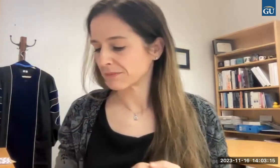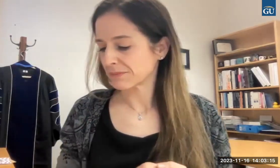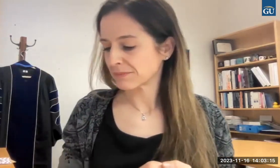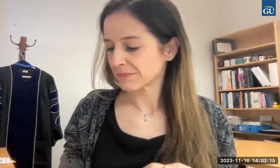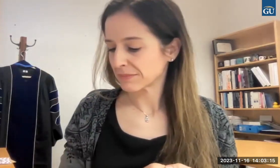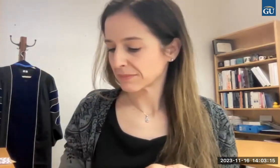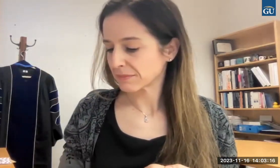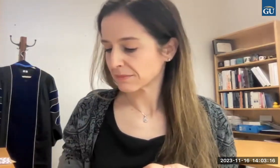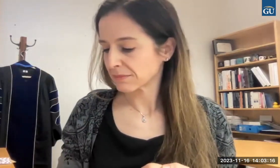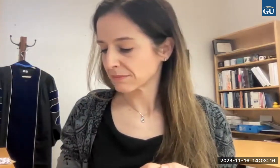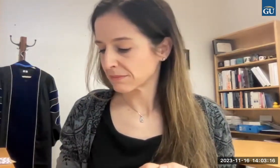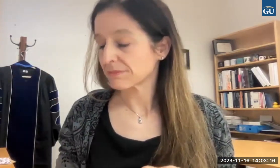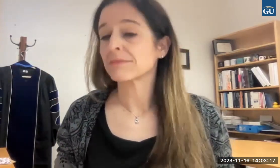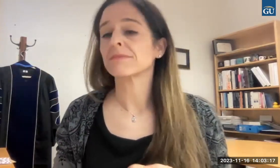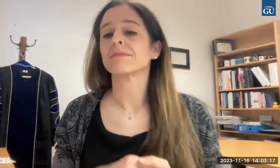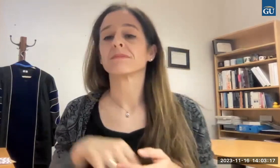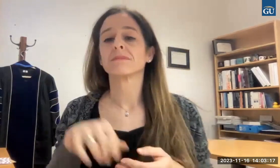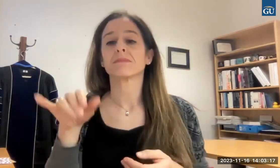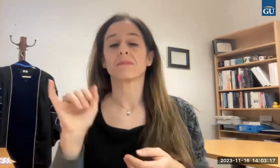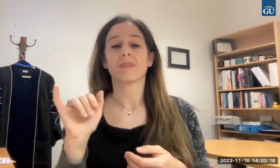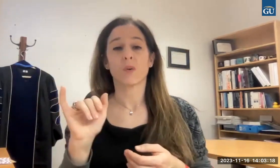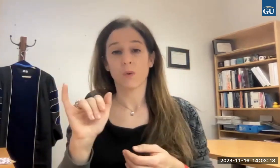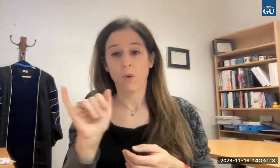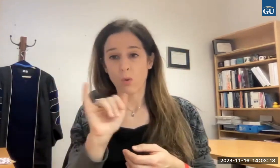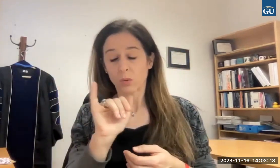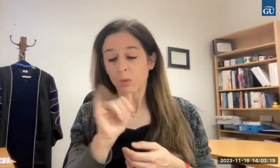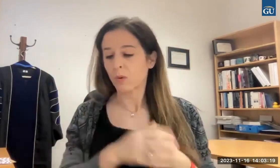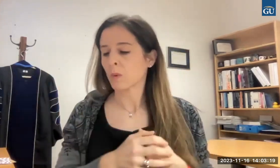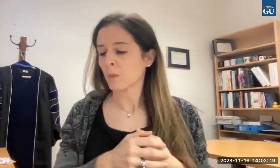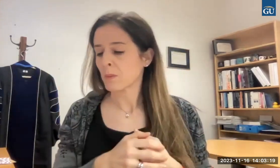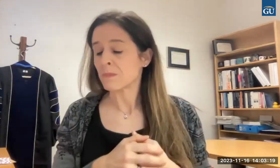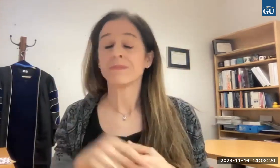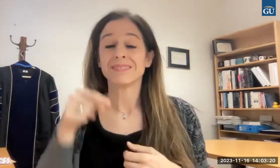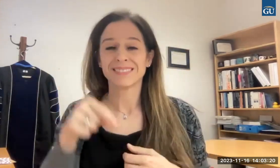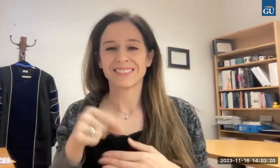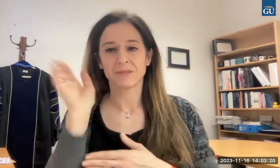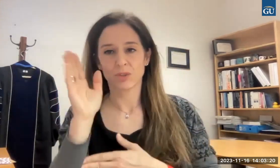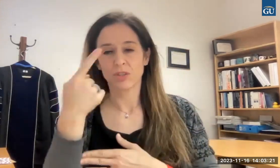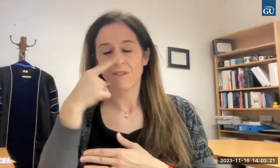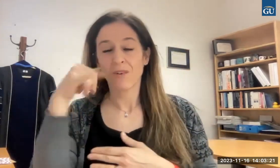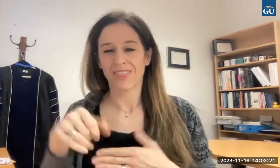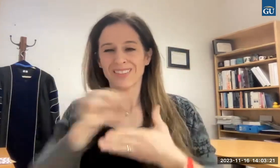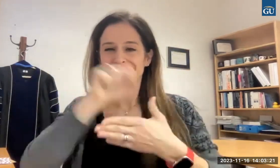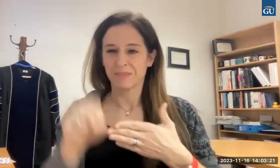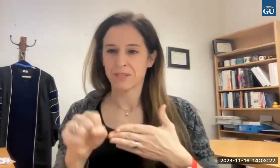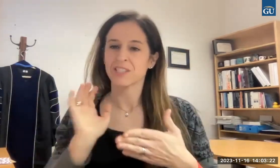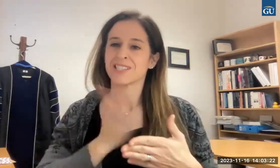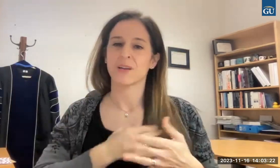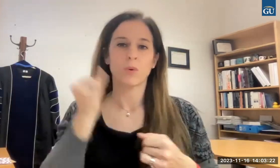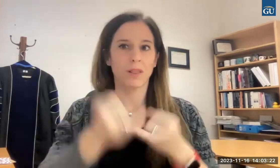requirement.